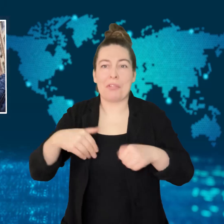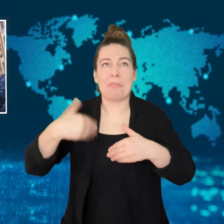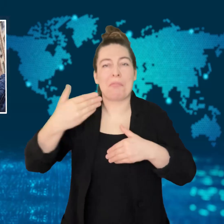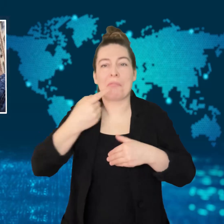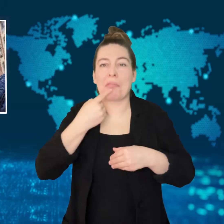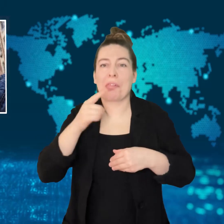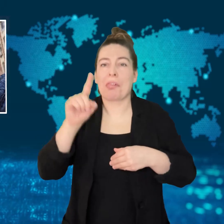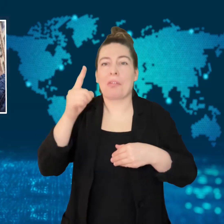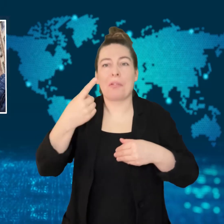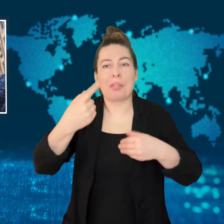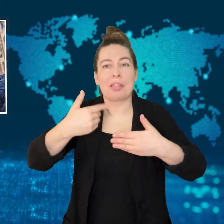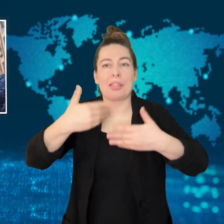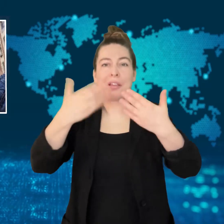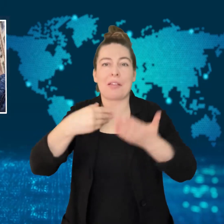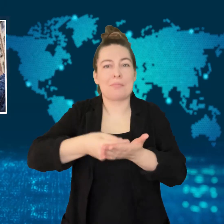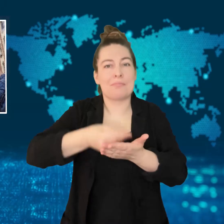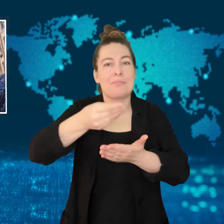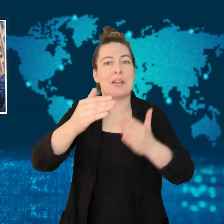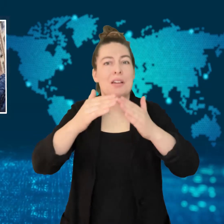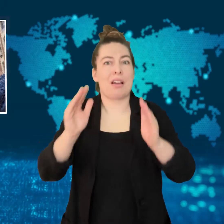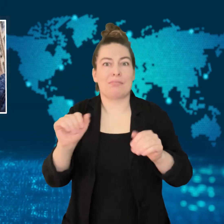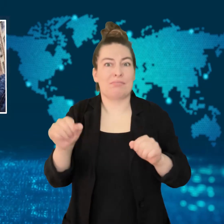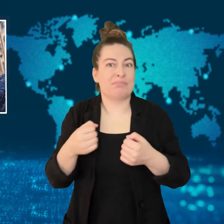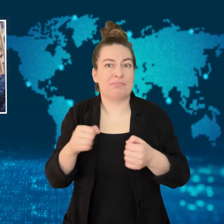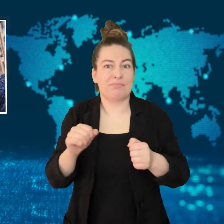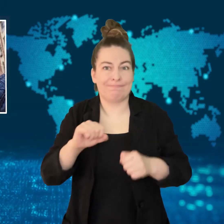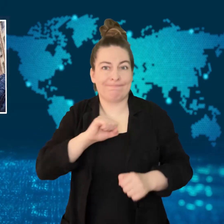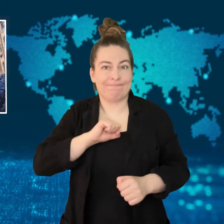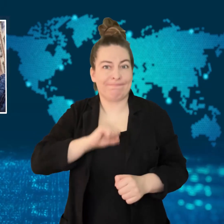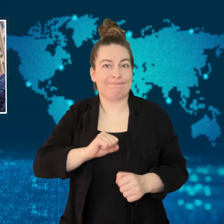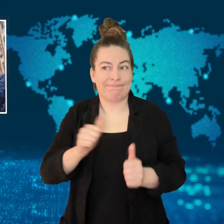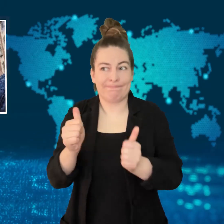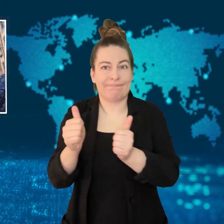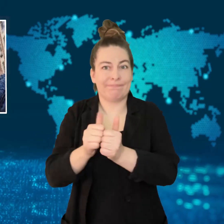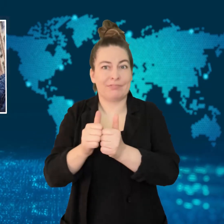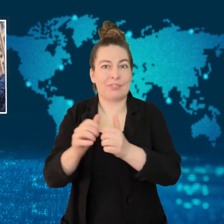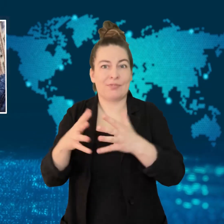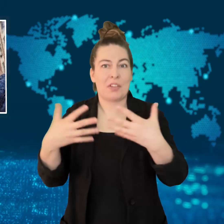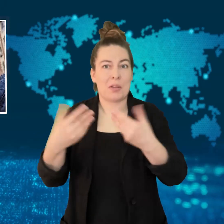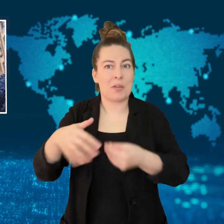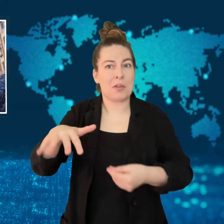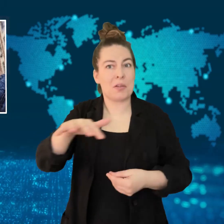are complaining they have had to